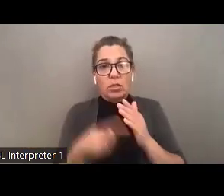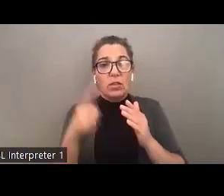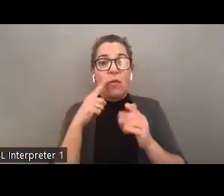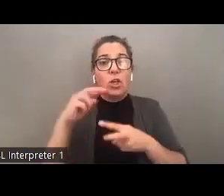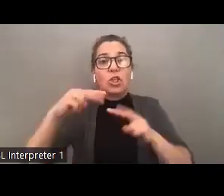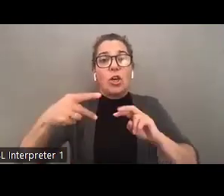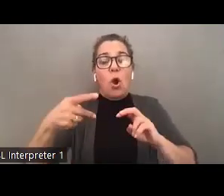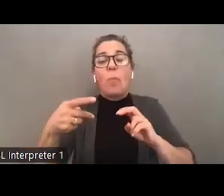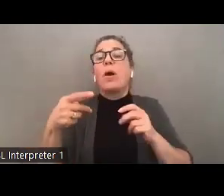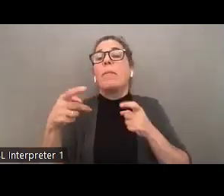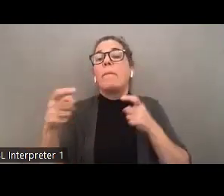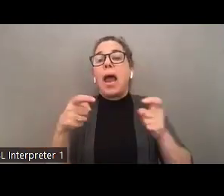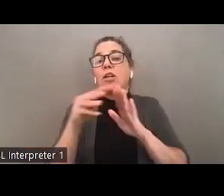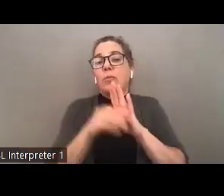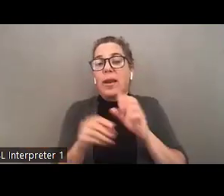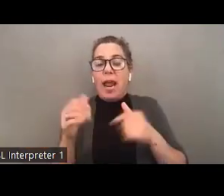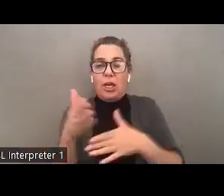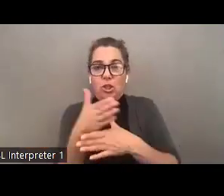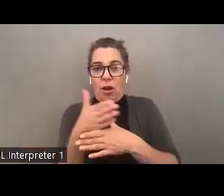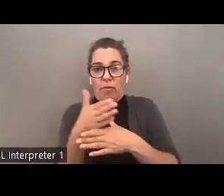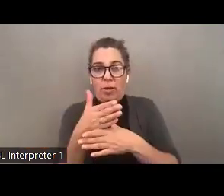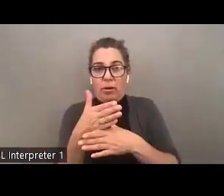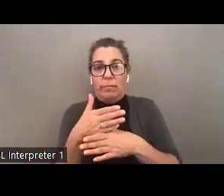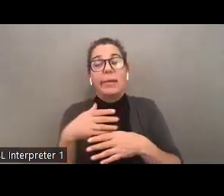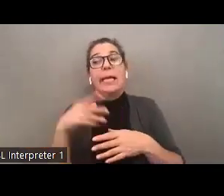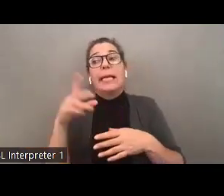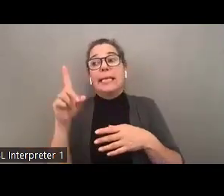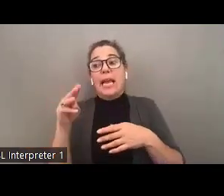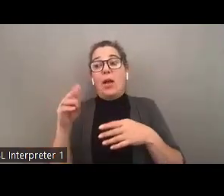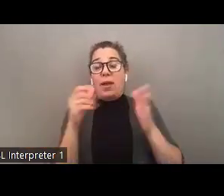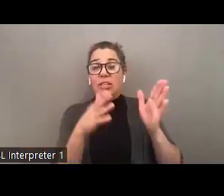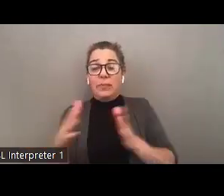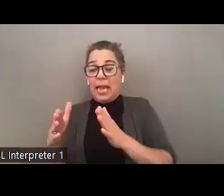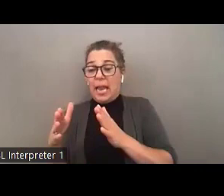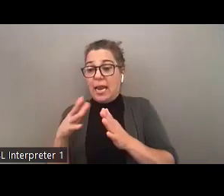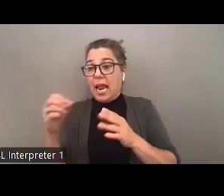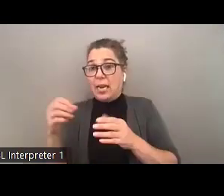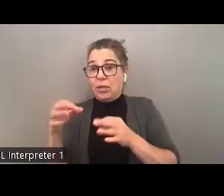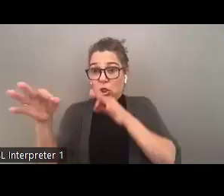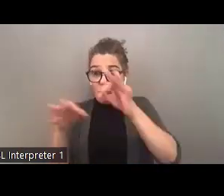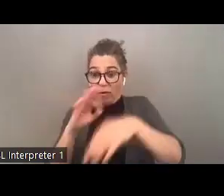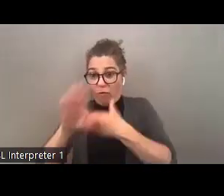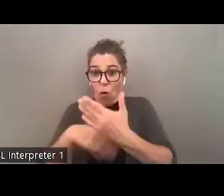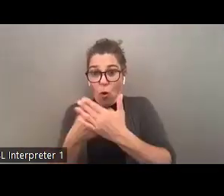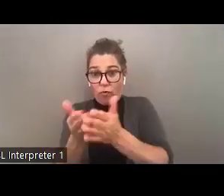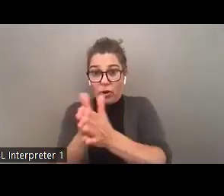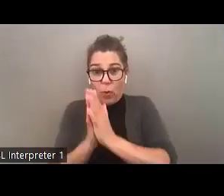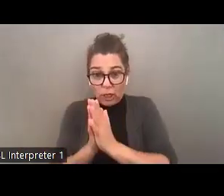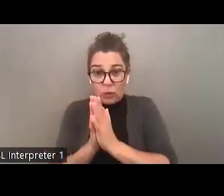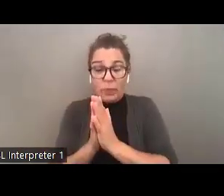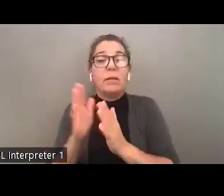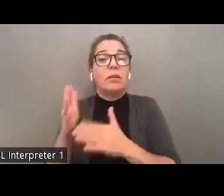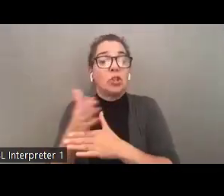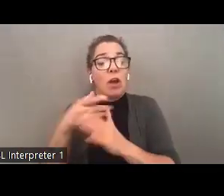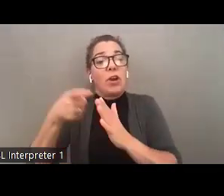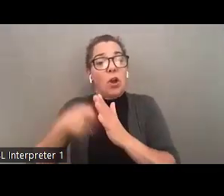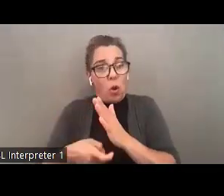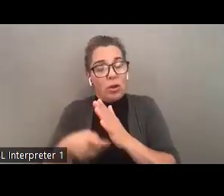and sharing, a brief summary of the DMS plan and a description of all requested data management and sharing costs must be included